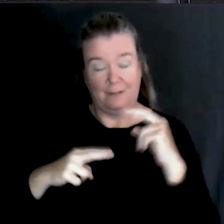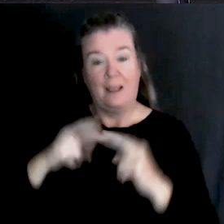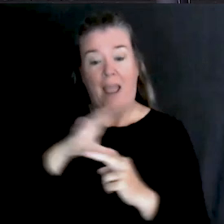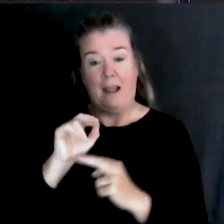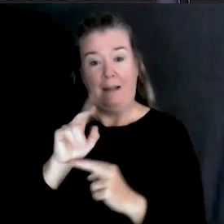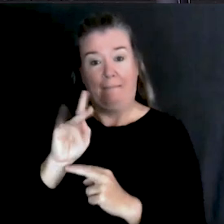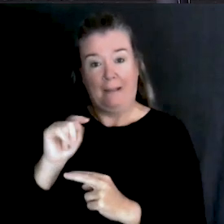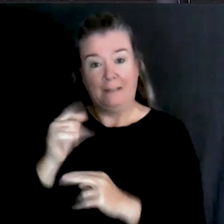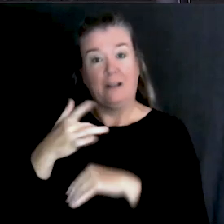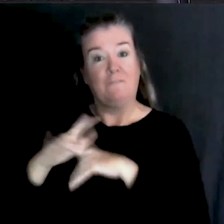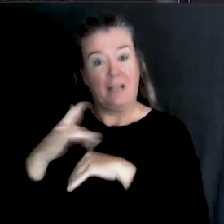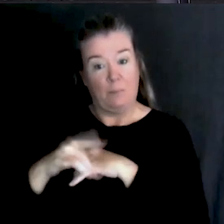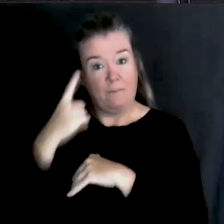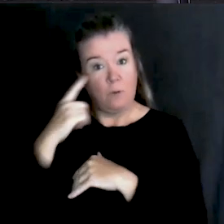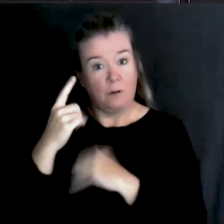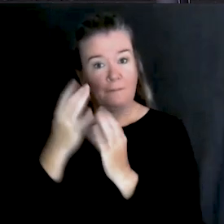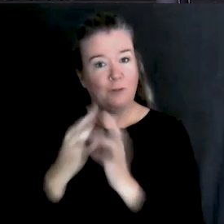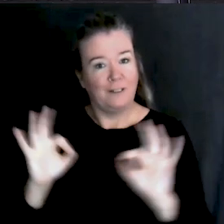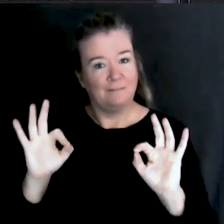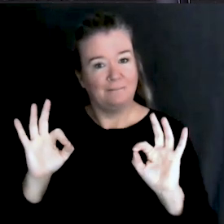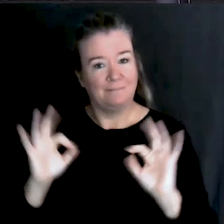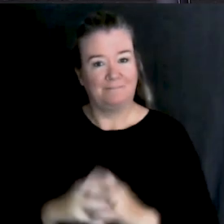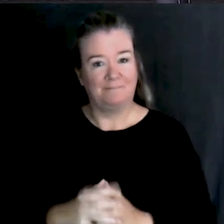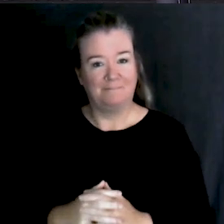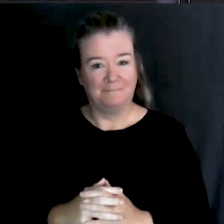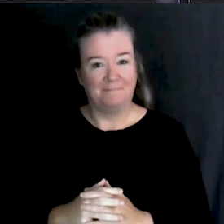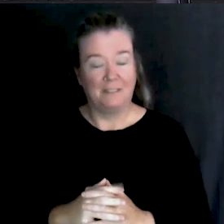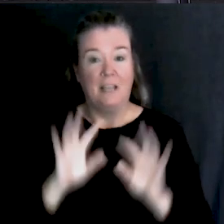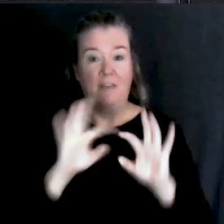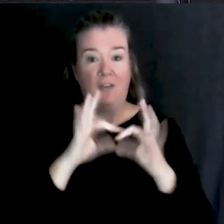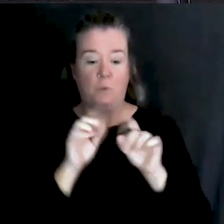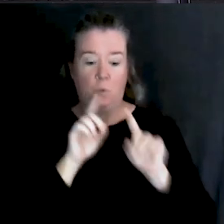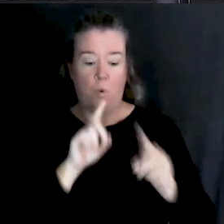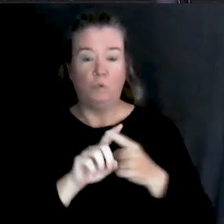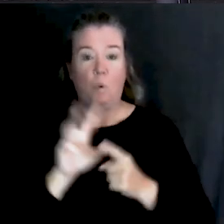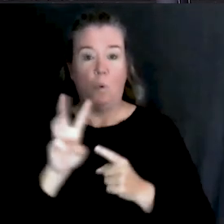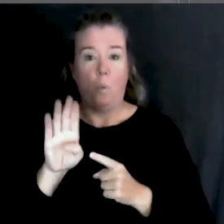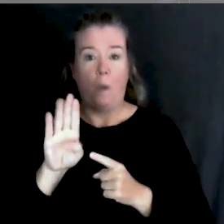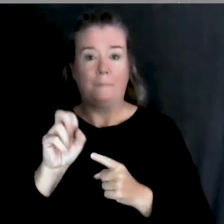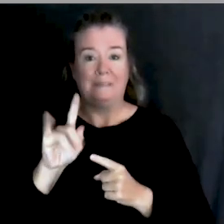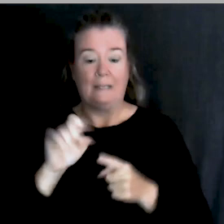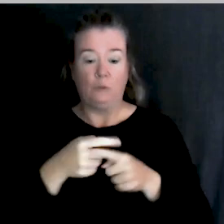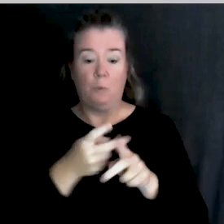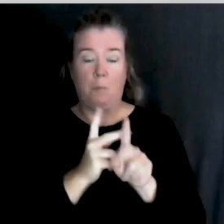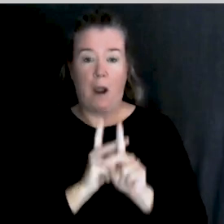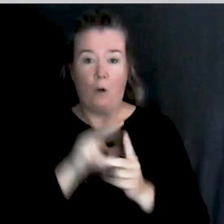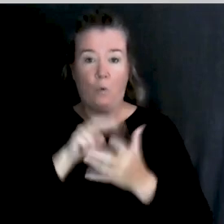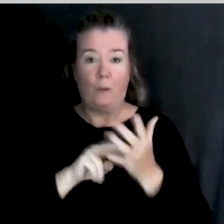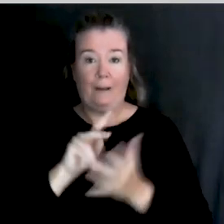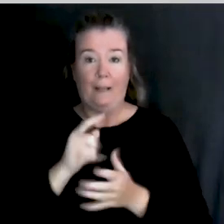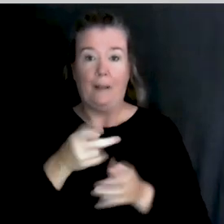and the kits are available for free. BETH RICE >> Families can go to our website to borrow a reading kit.